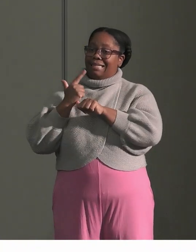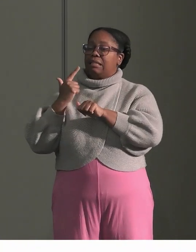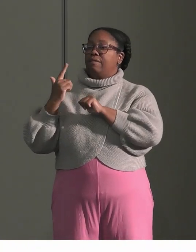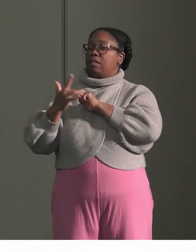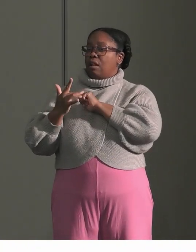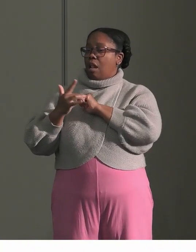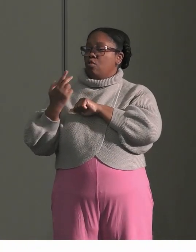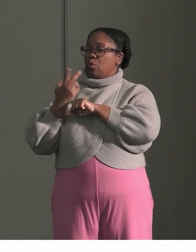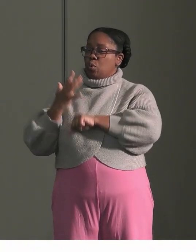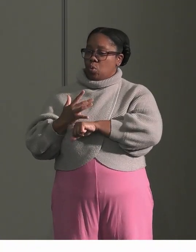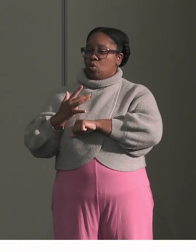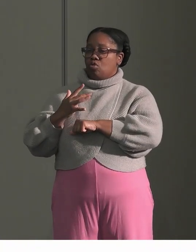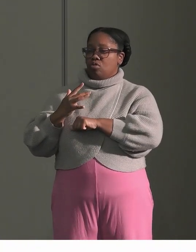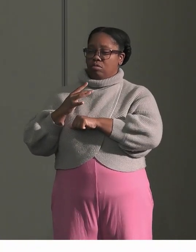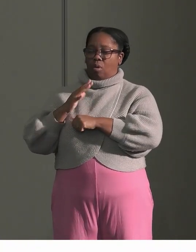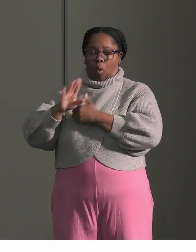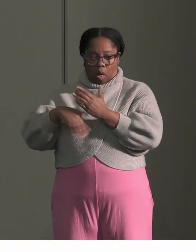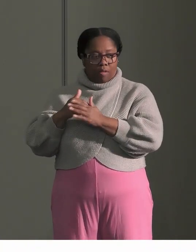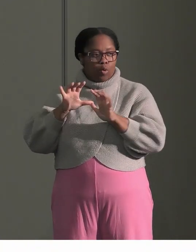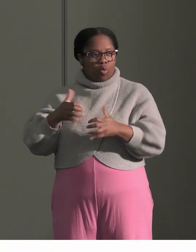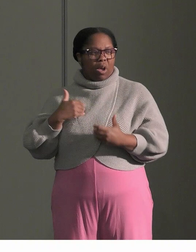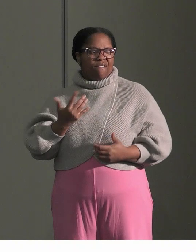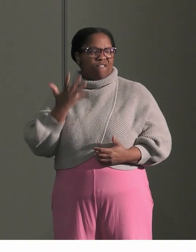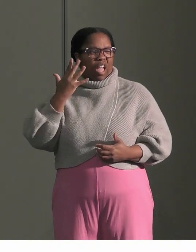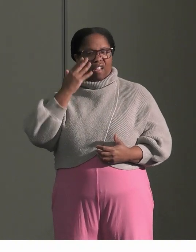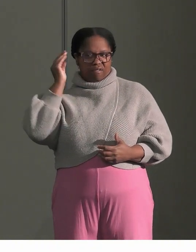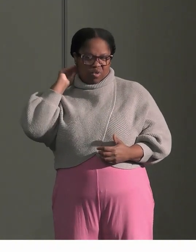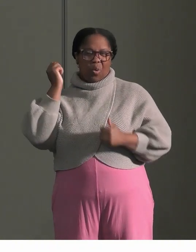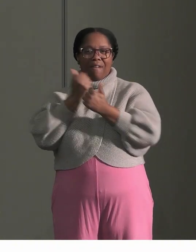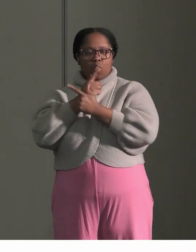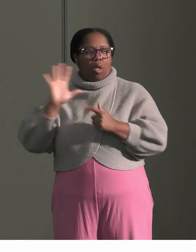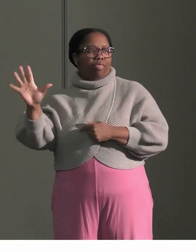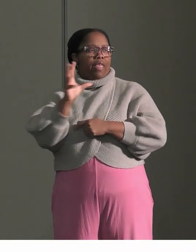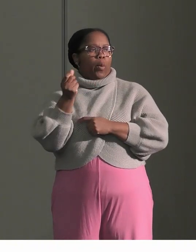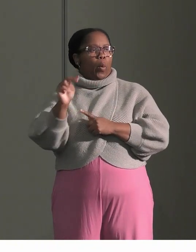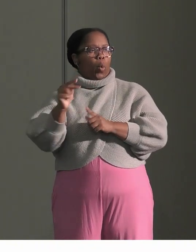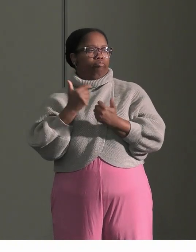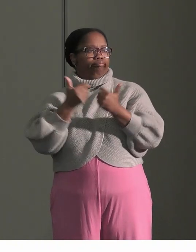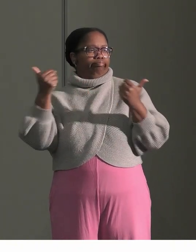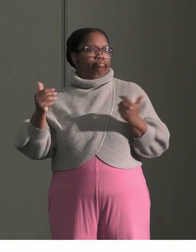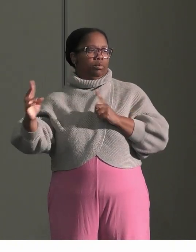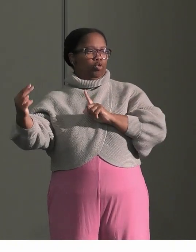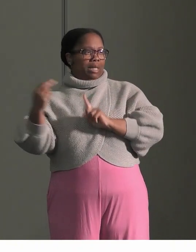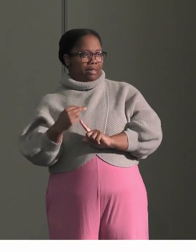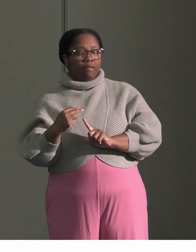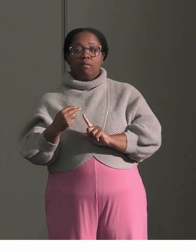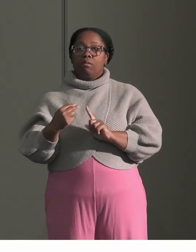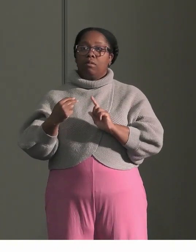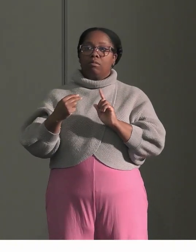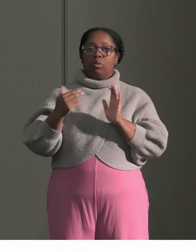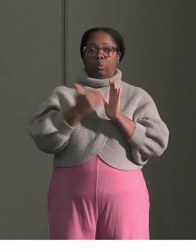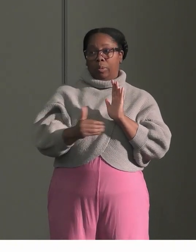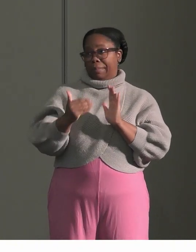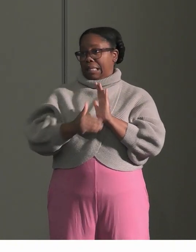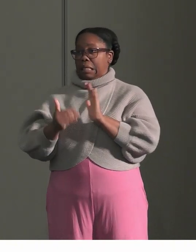have 5 takeaways everyone bring their own, perspective and no repeats compared